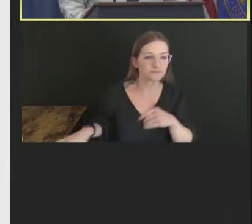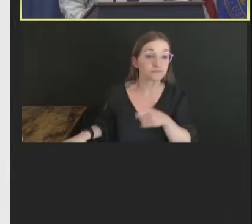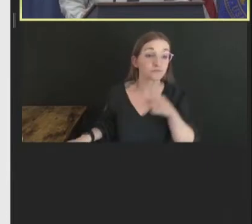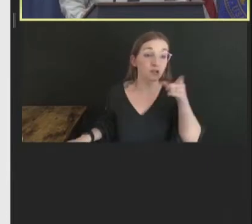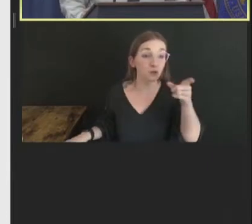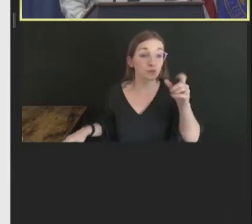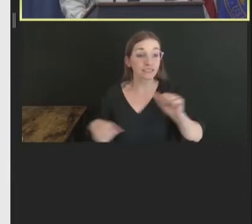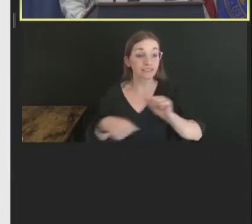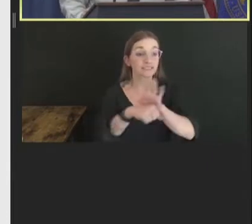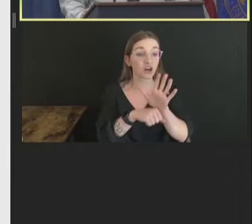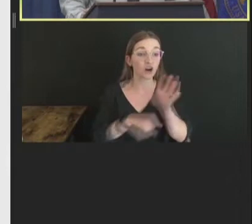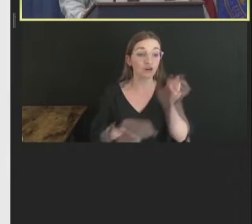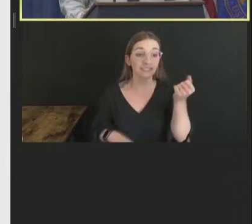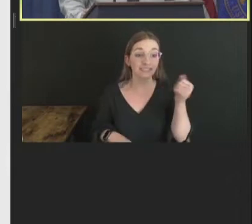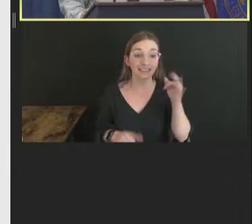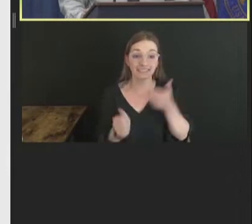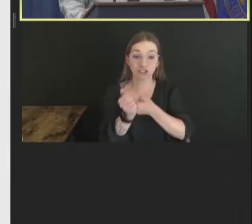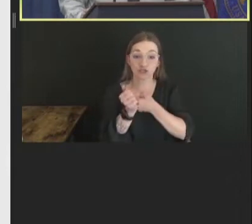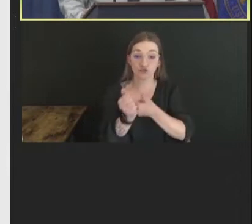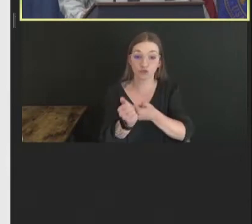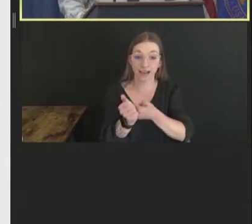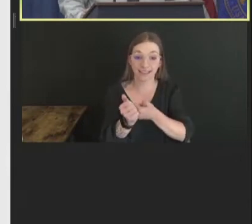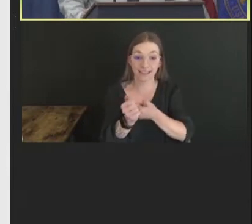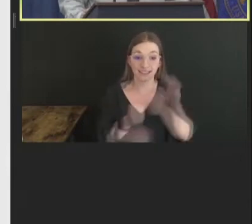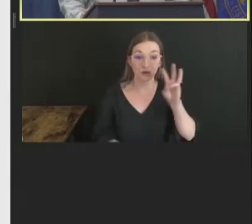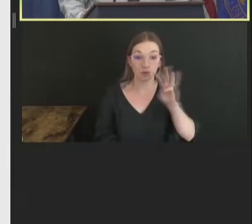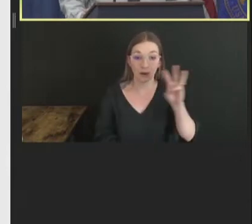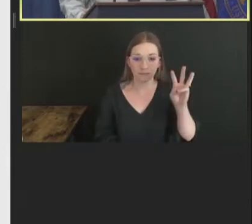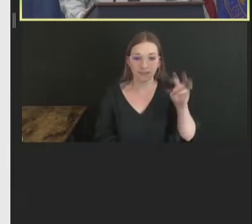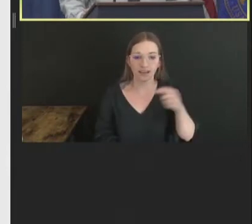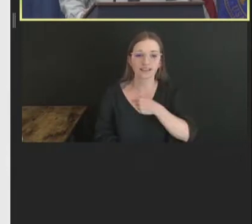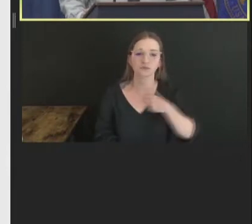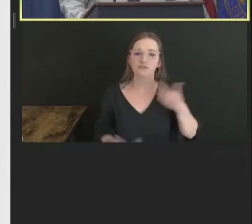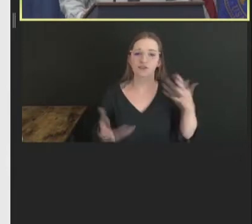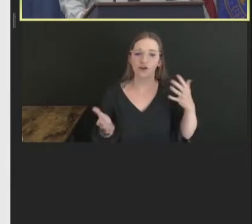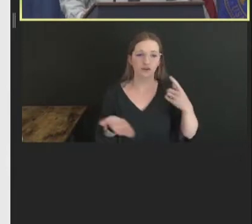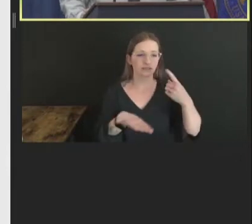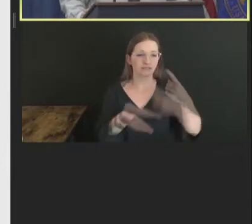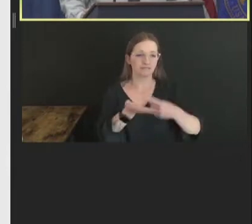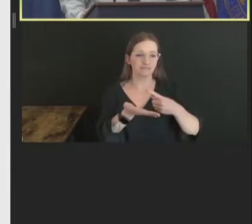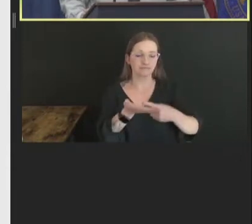talked earlier in this meeting about the fact that we've reached 1 million deaths in the U.S.